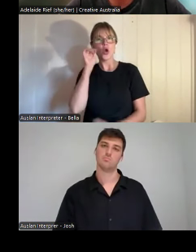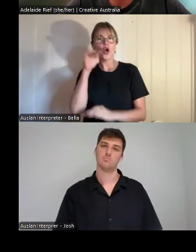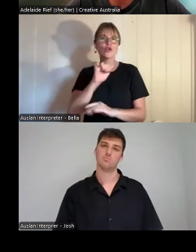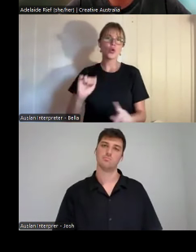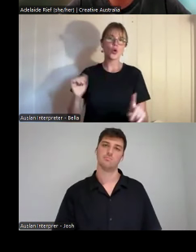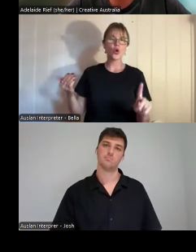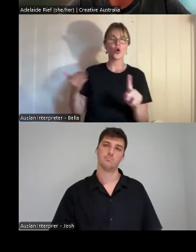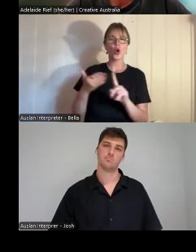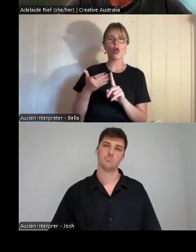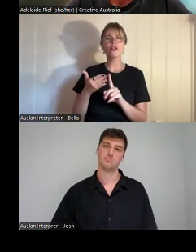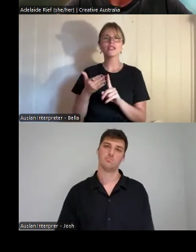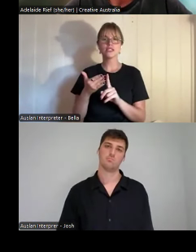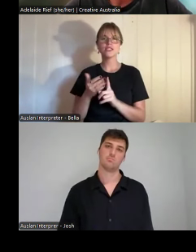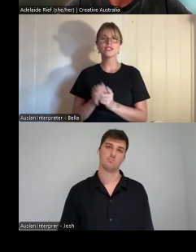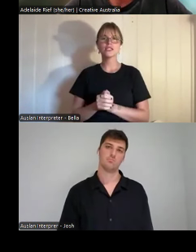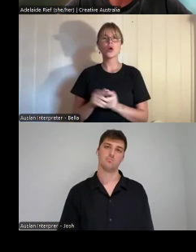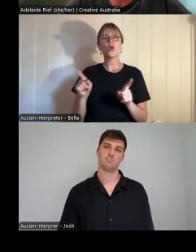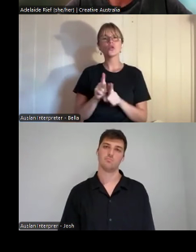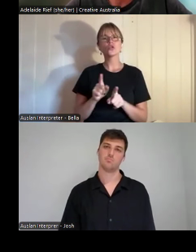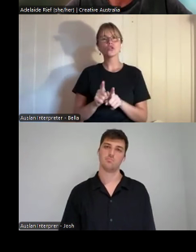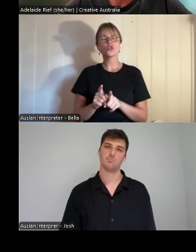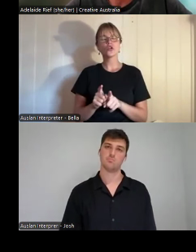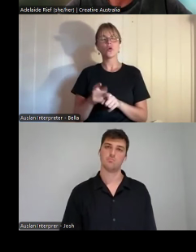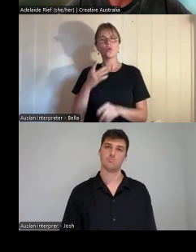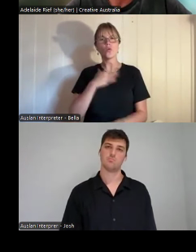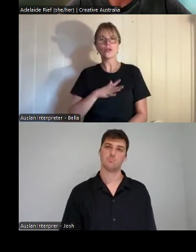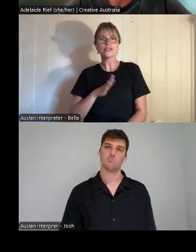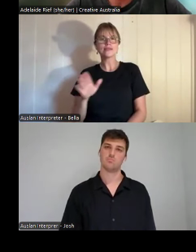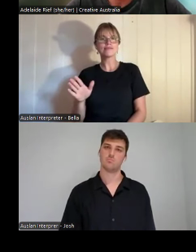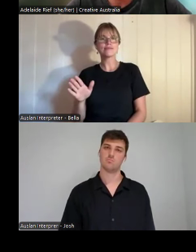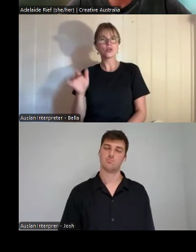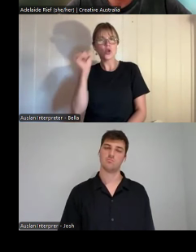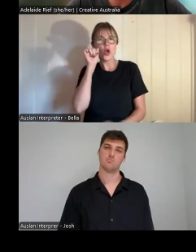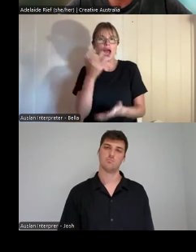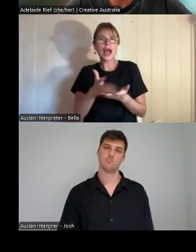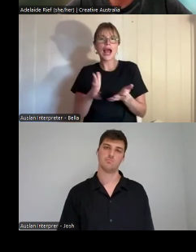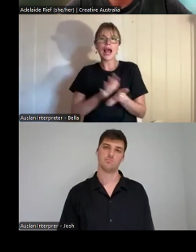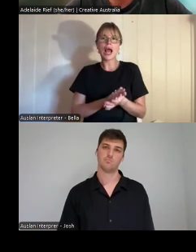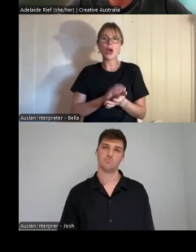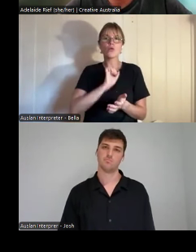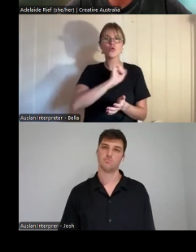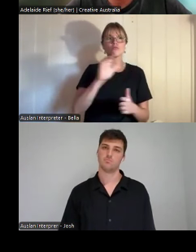ambitions. And then very particularly, we want to hear how the activity that you are proposing to do